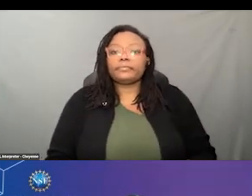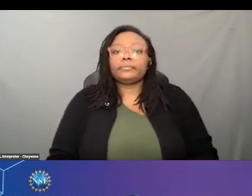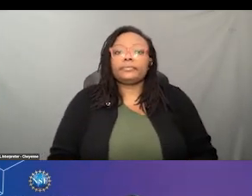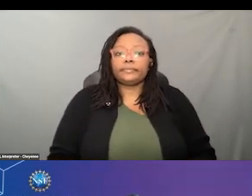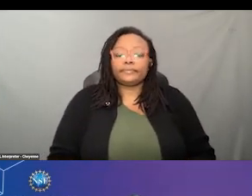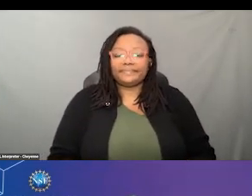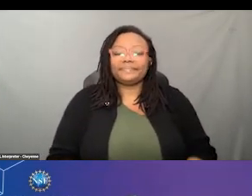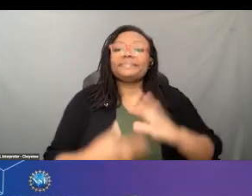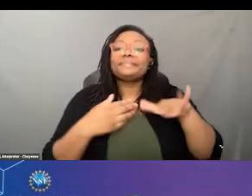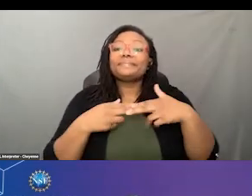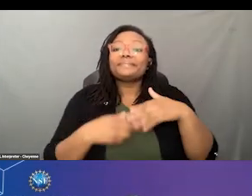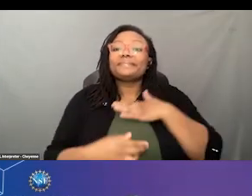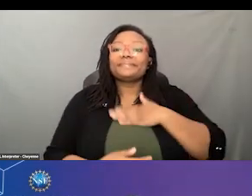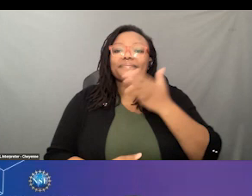Let's go ahead to the next slide, please.